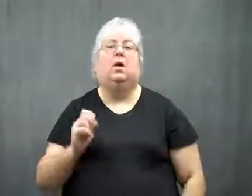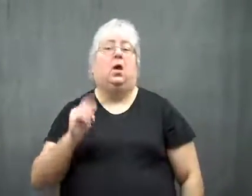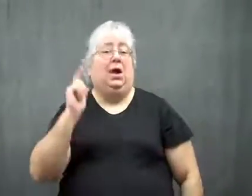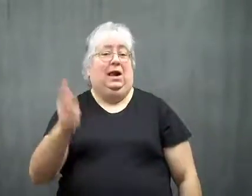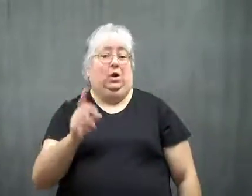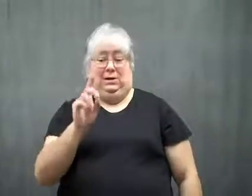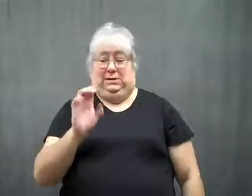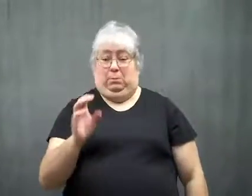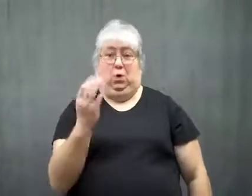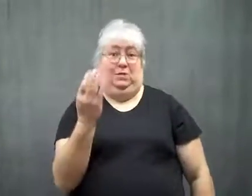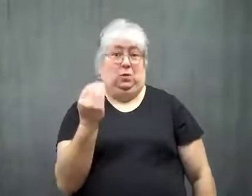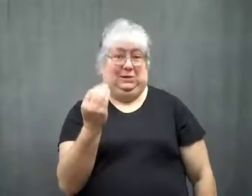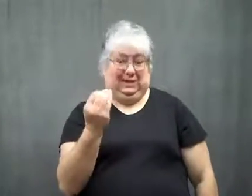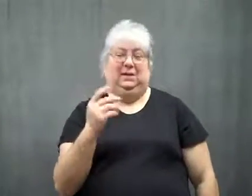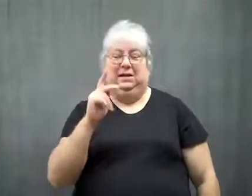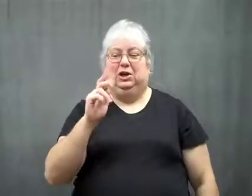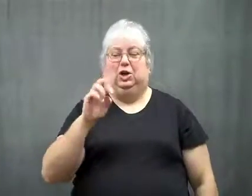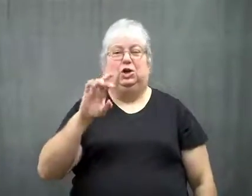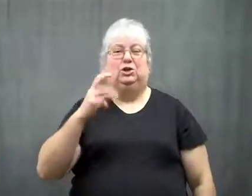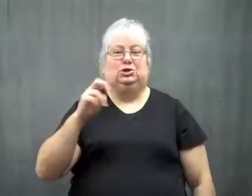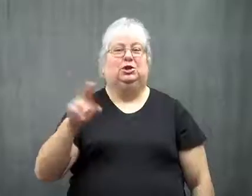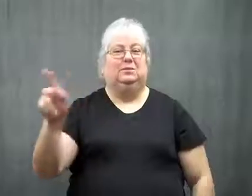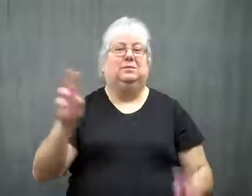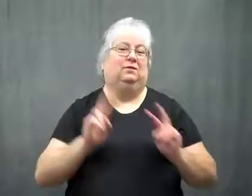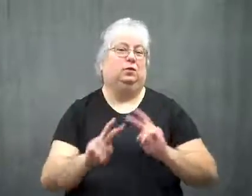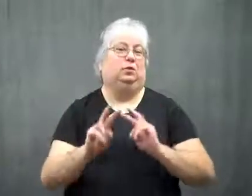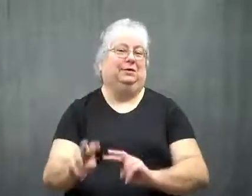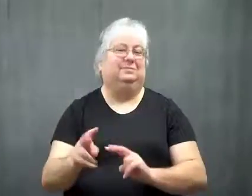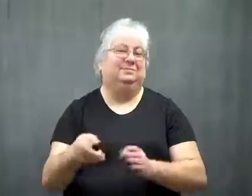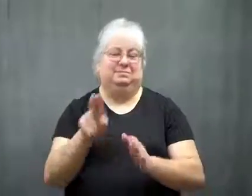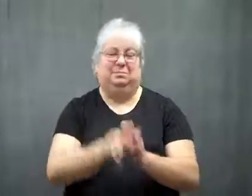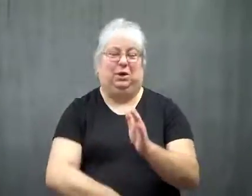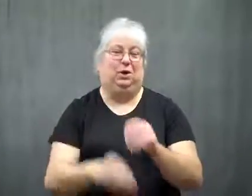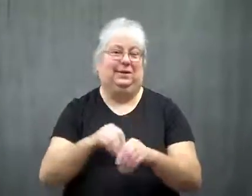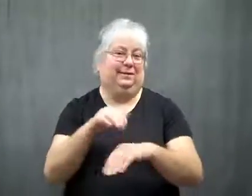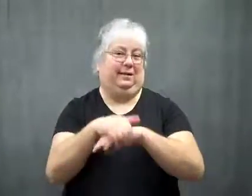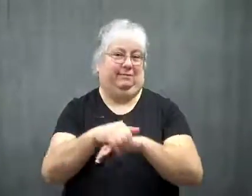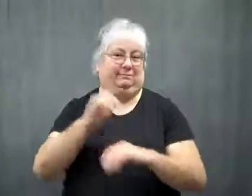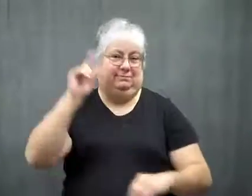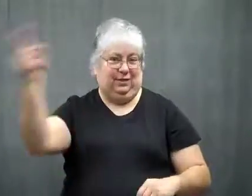Kercher's funeral was held on December 14, and she was buried there in England.